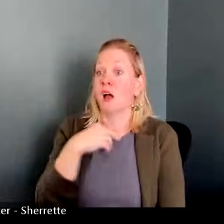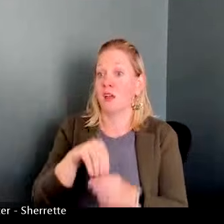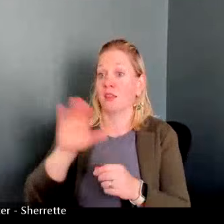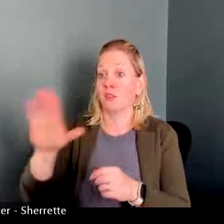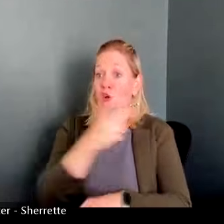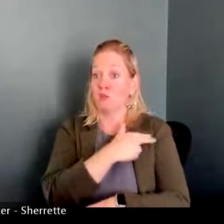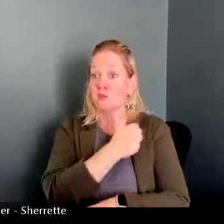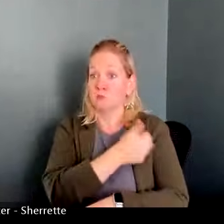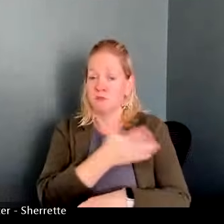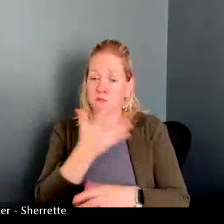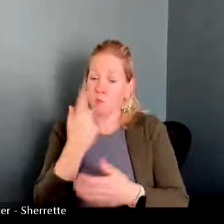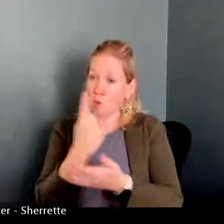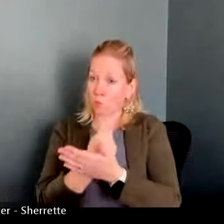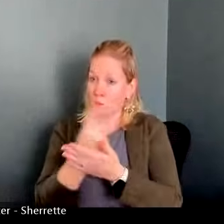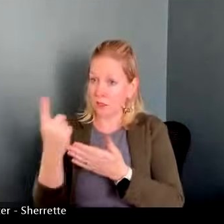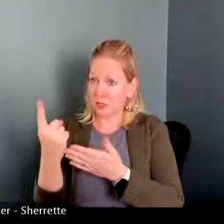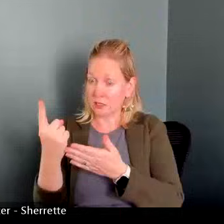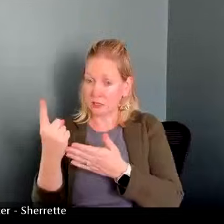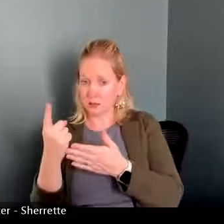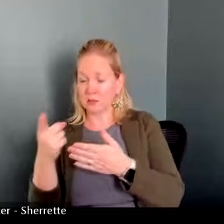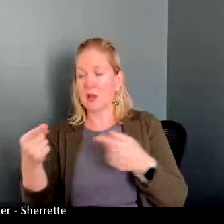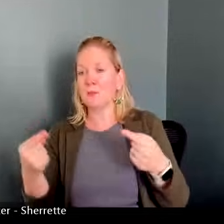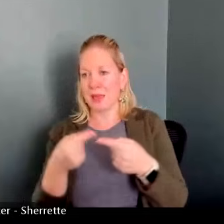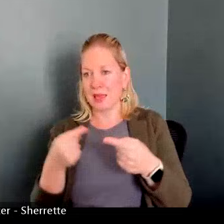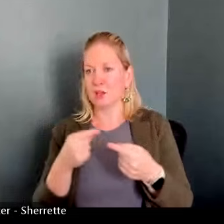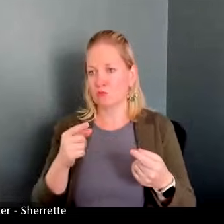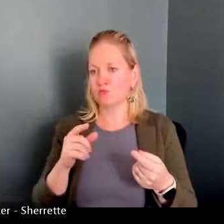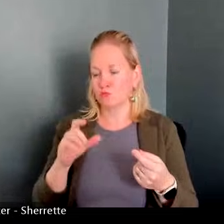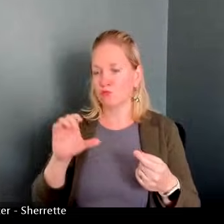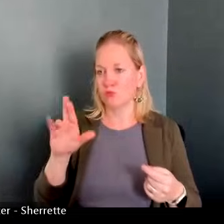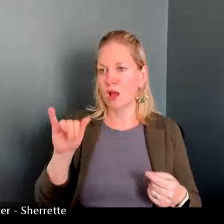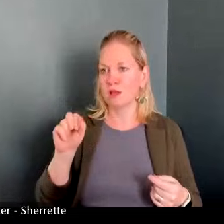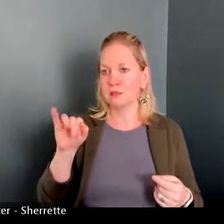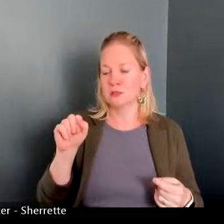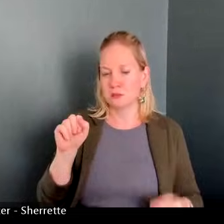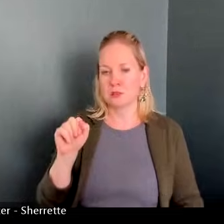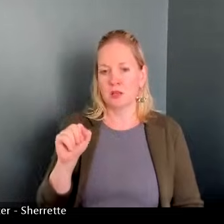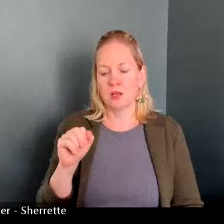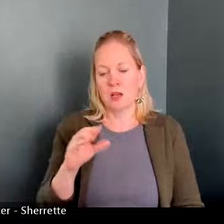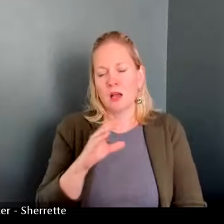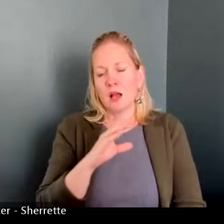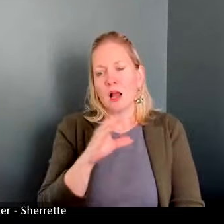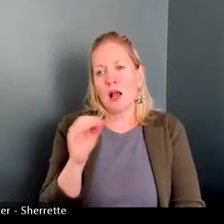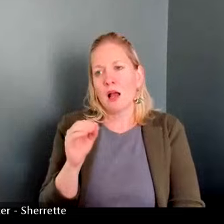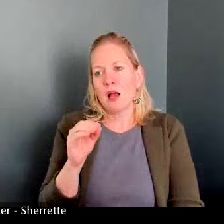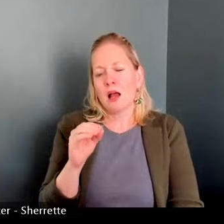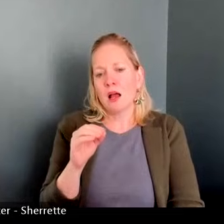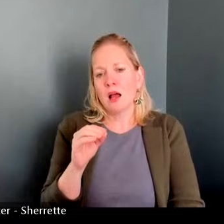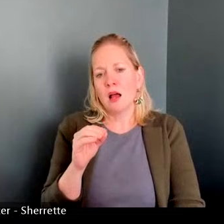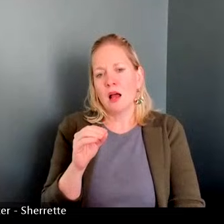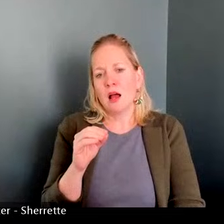week because she had a pain crisis. And I just saw what those doctors were doing,